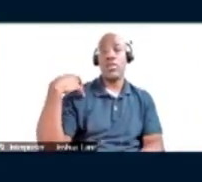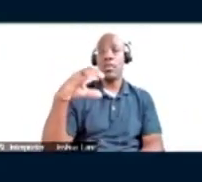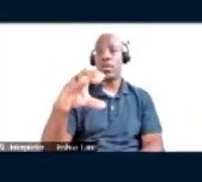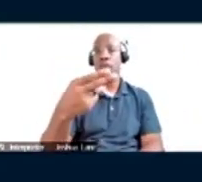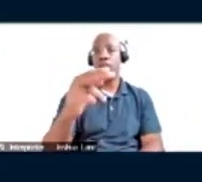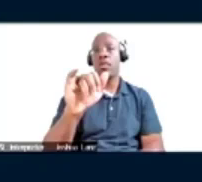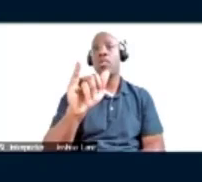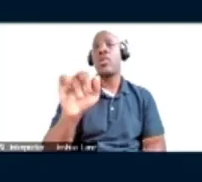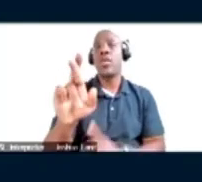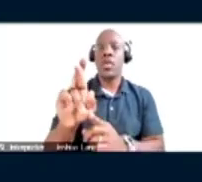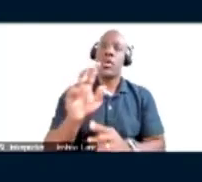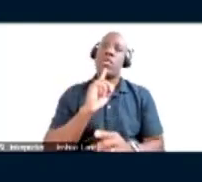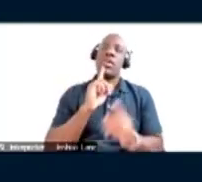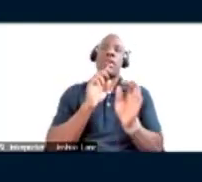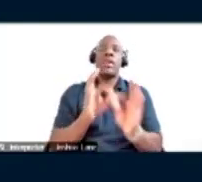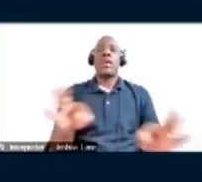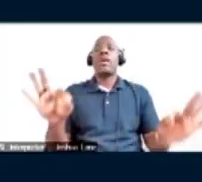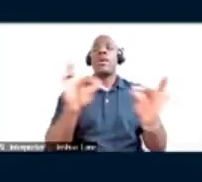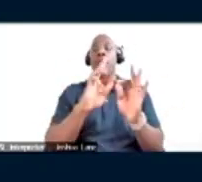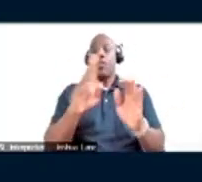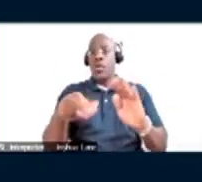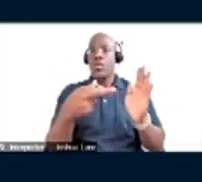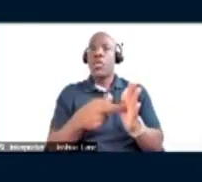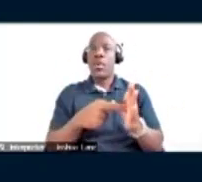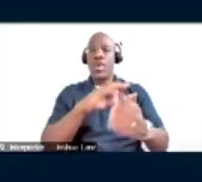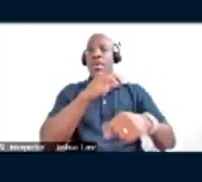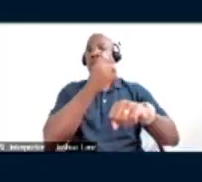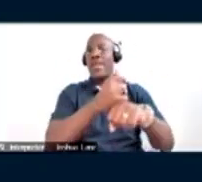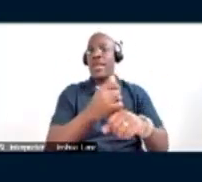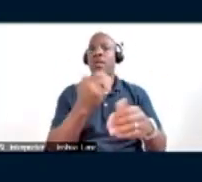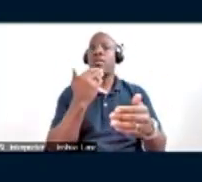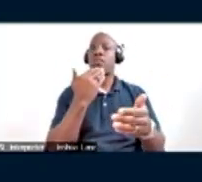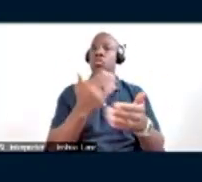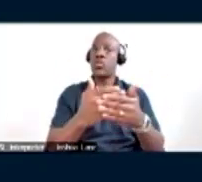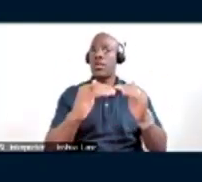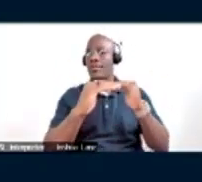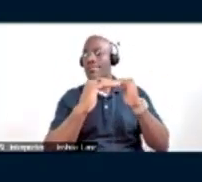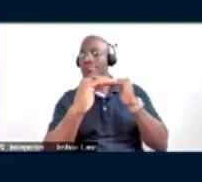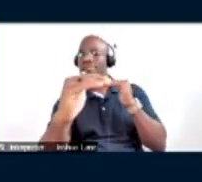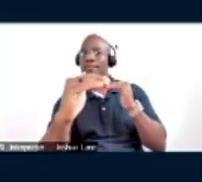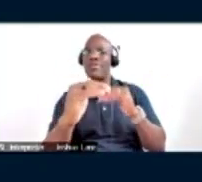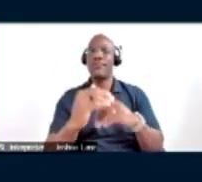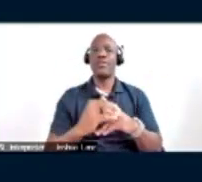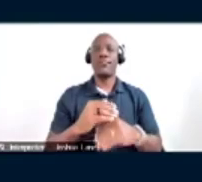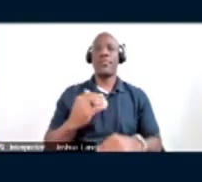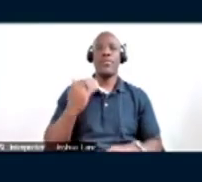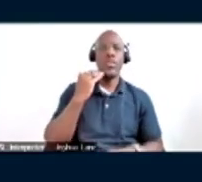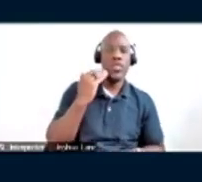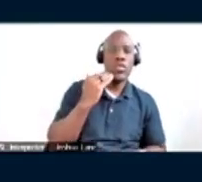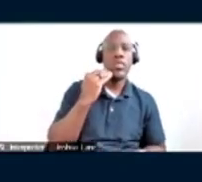And so, we're making sure that chairs really appreciate these ideas and incorporate it into their practice.